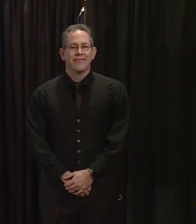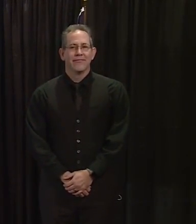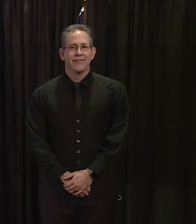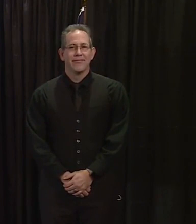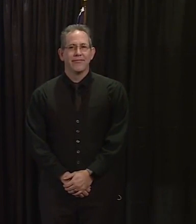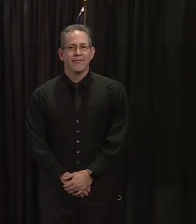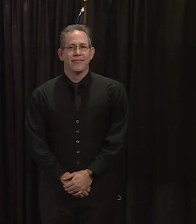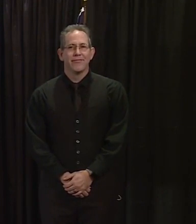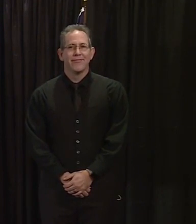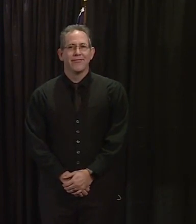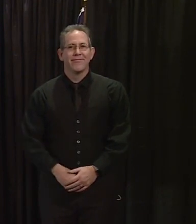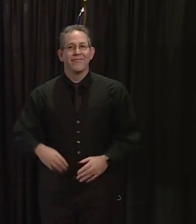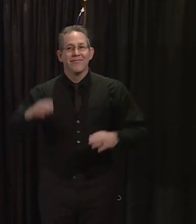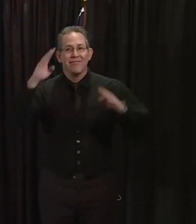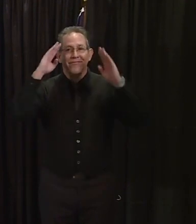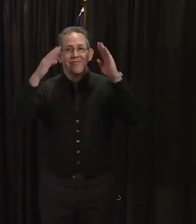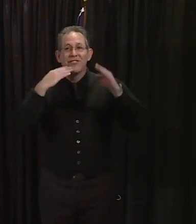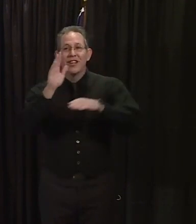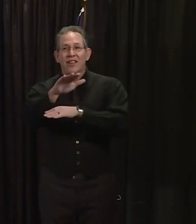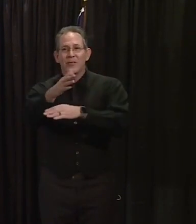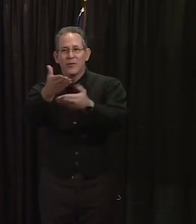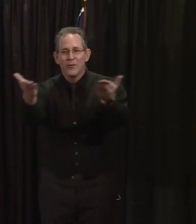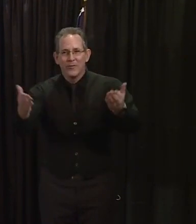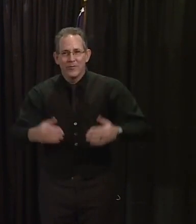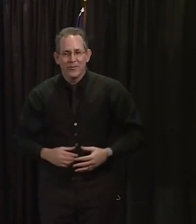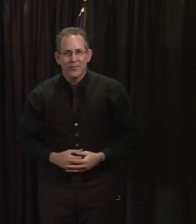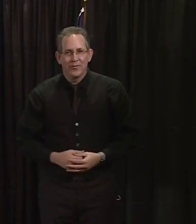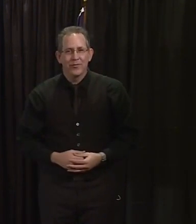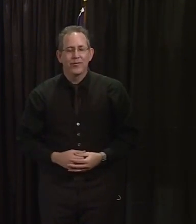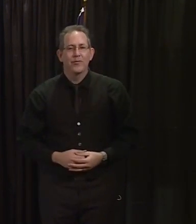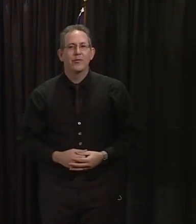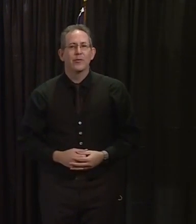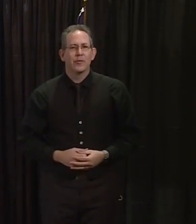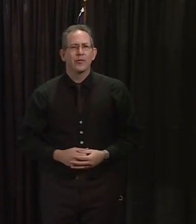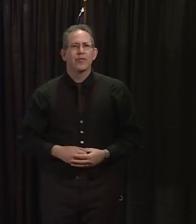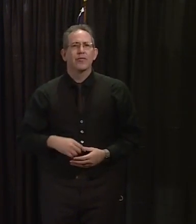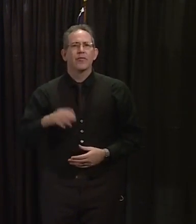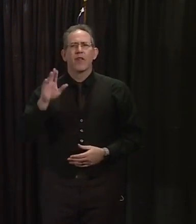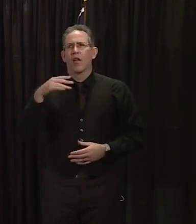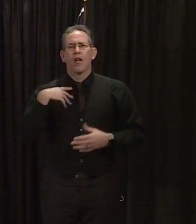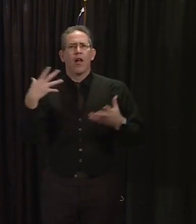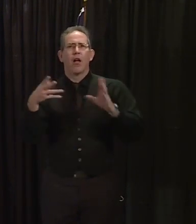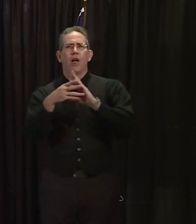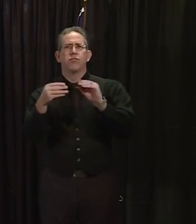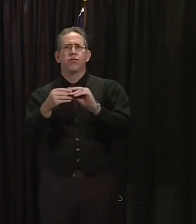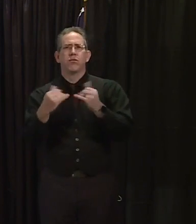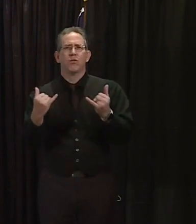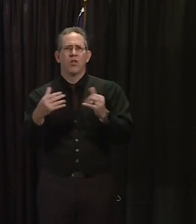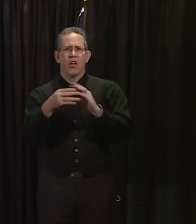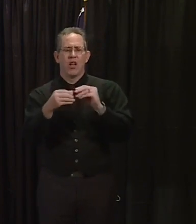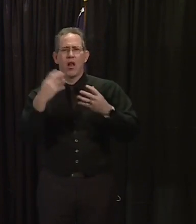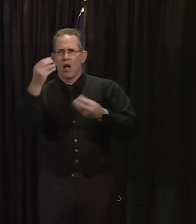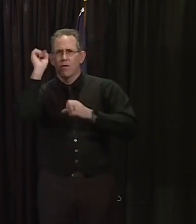Good afternoon everyone. We have a lot to get through today, including modeling testing in schools.